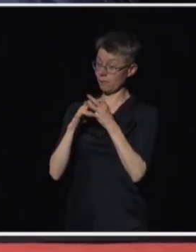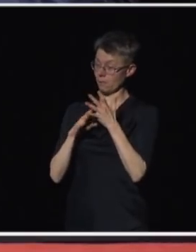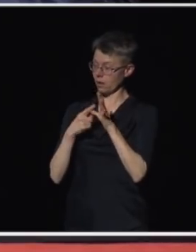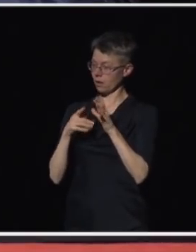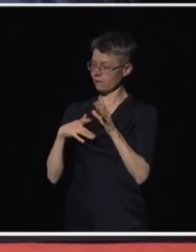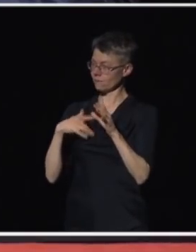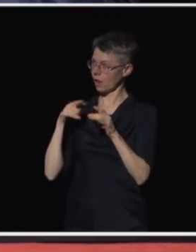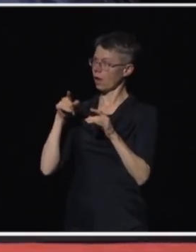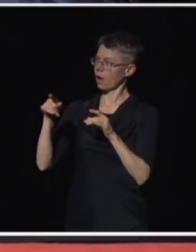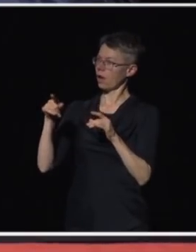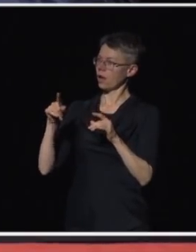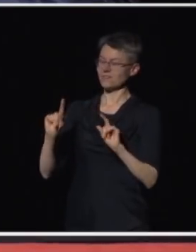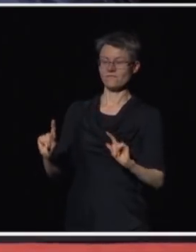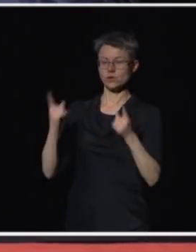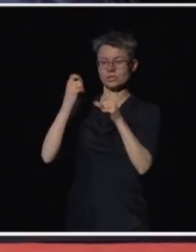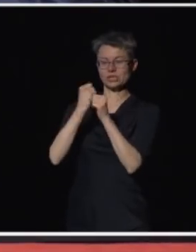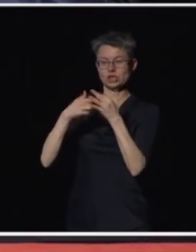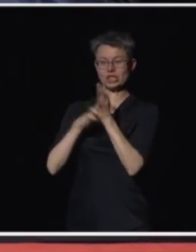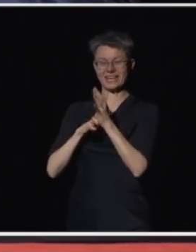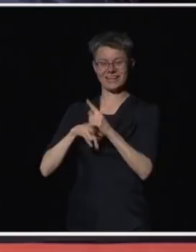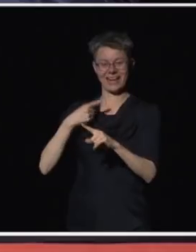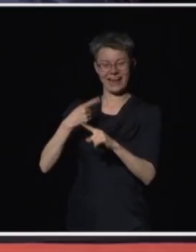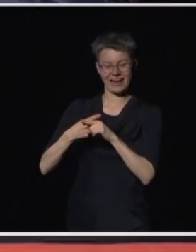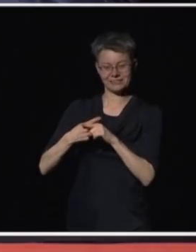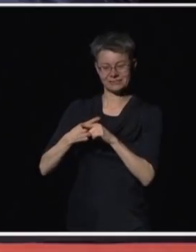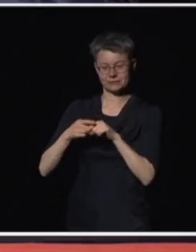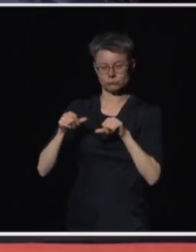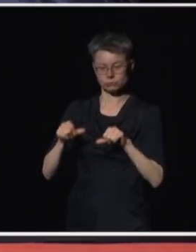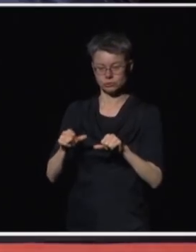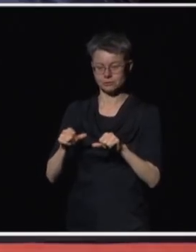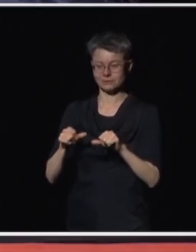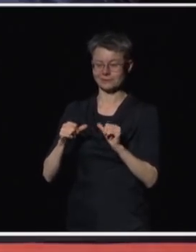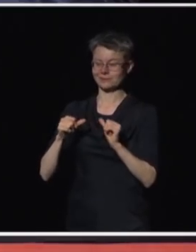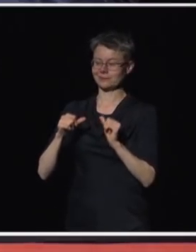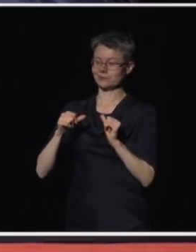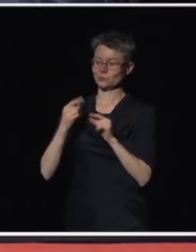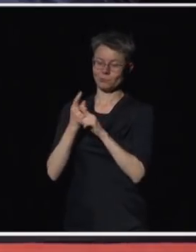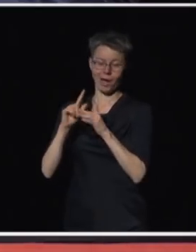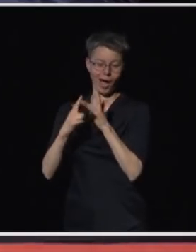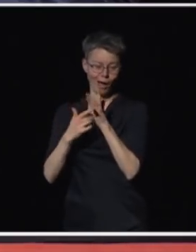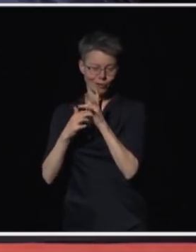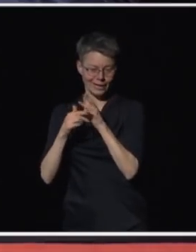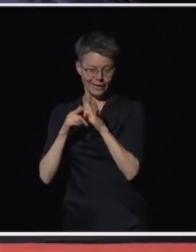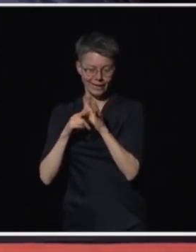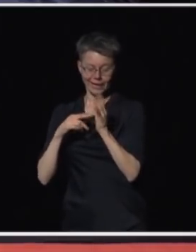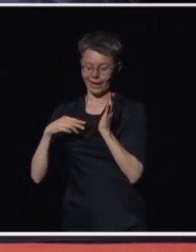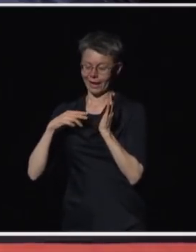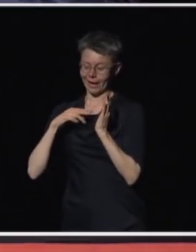He's the first Gen X president who spoke with irony, read comic books, as you say. All those things. Did you respond to him generationally as well?